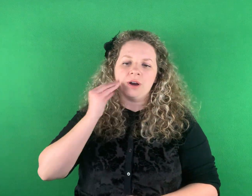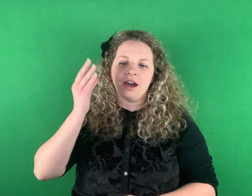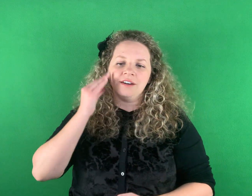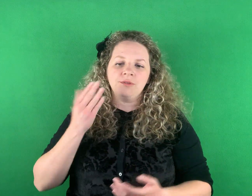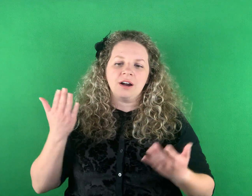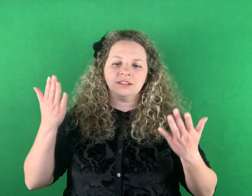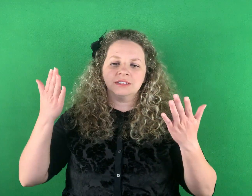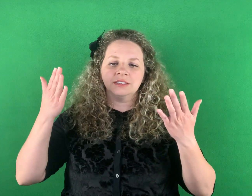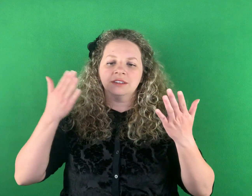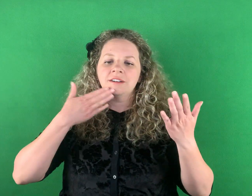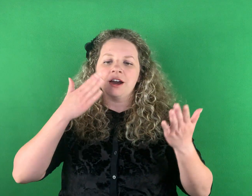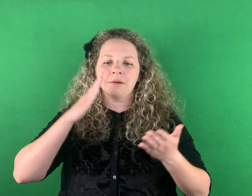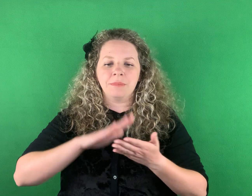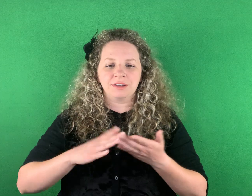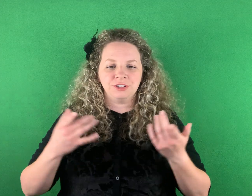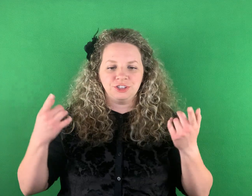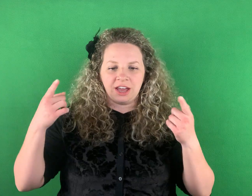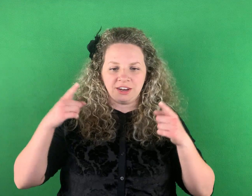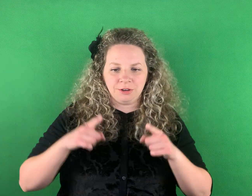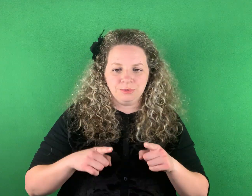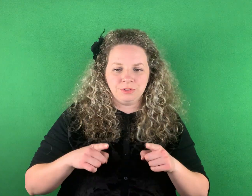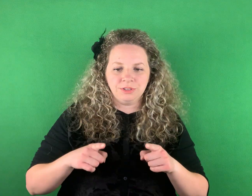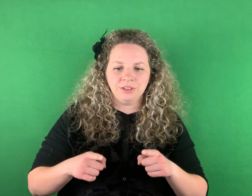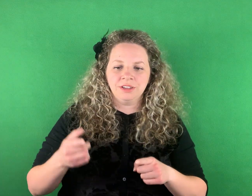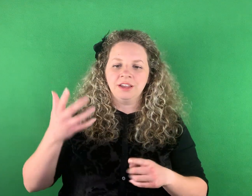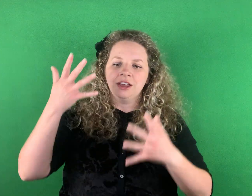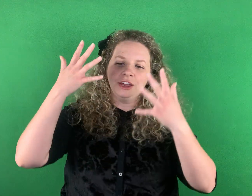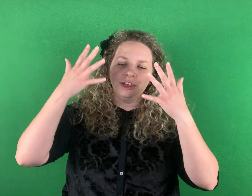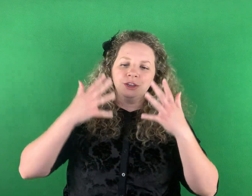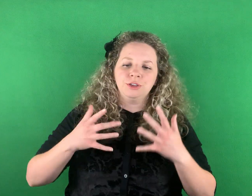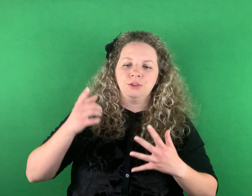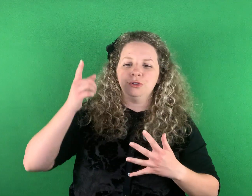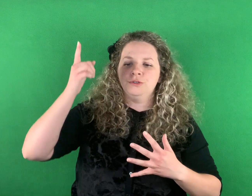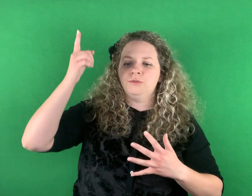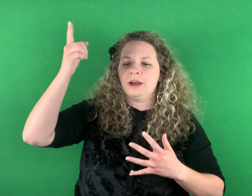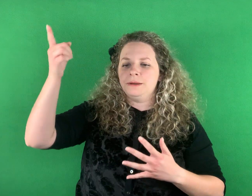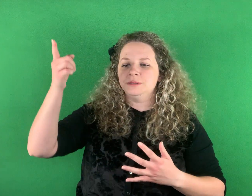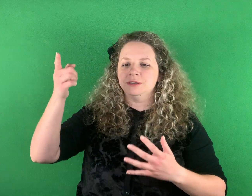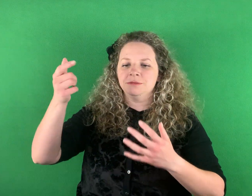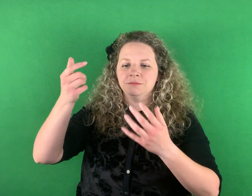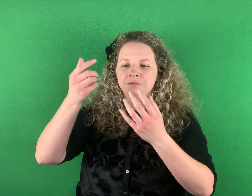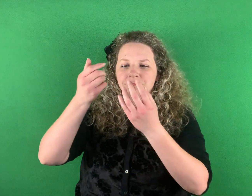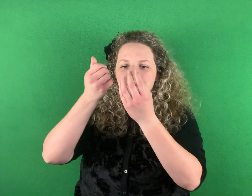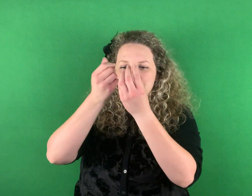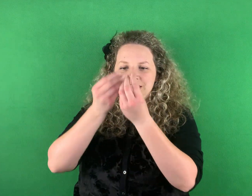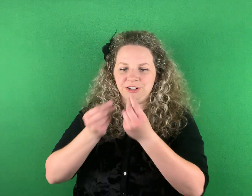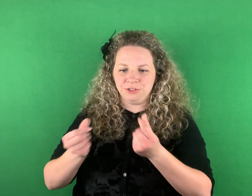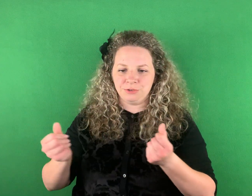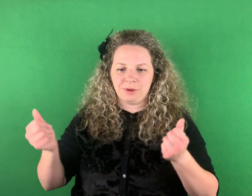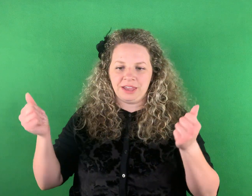“I walked among the shadows, You wiped my tears away,